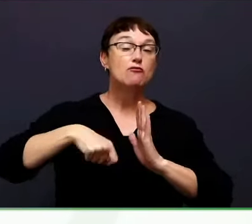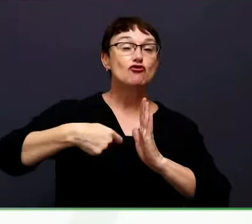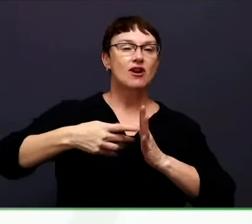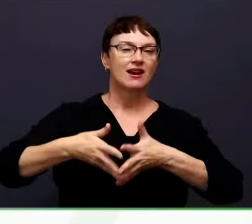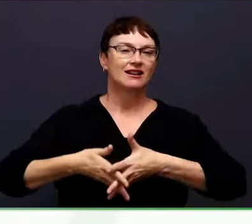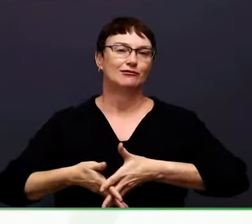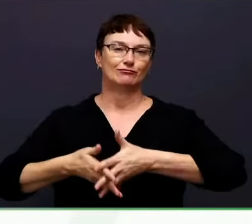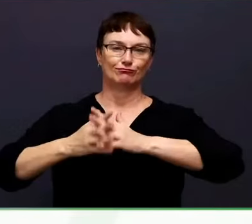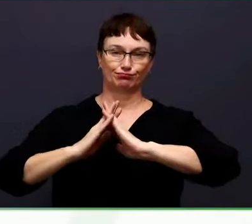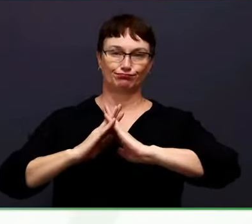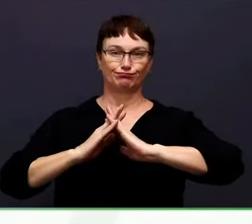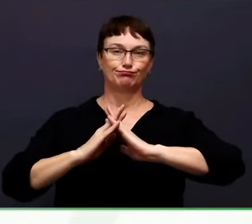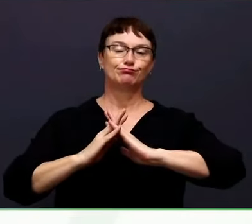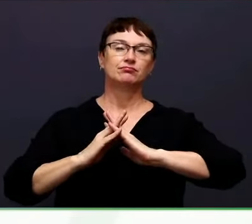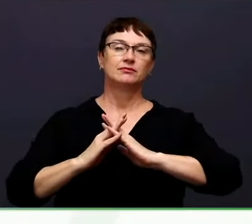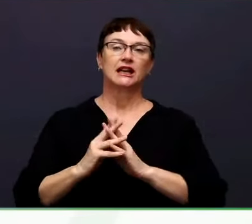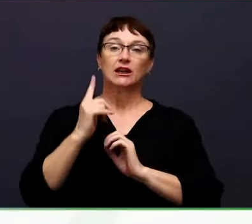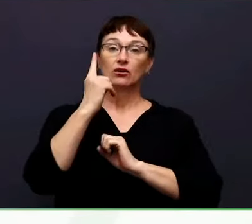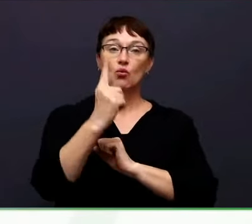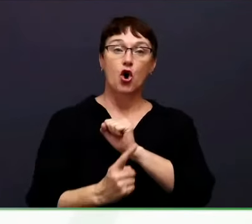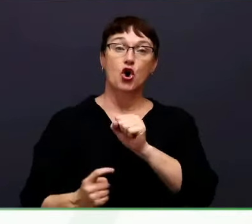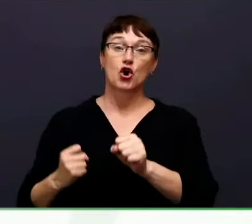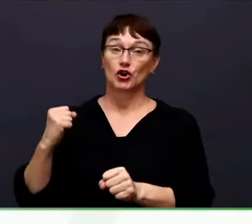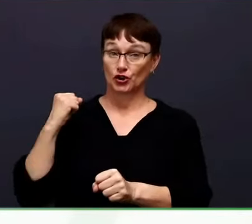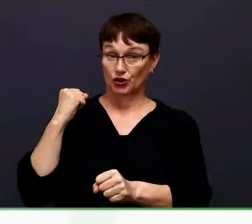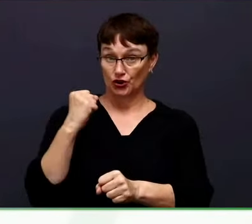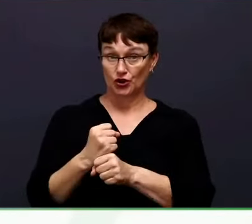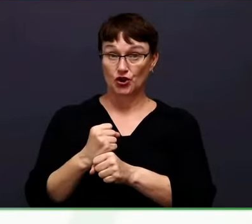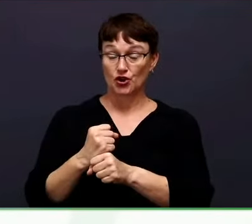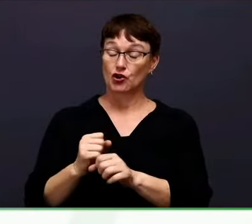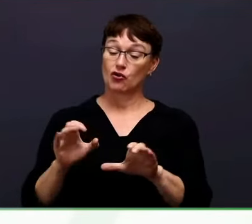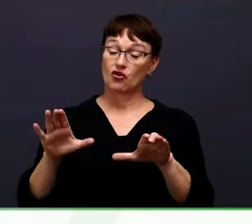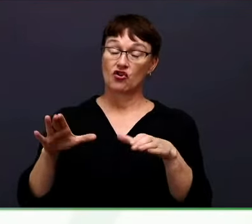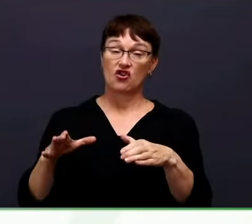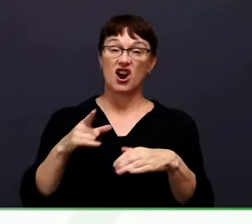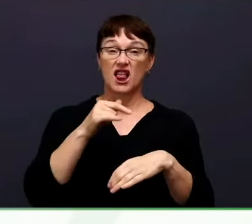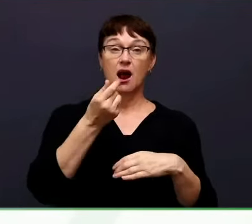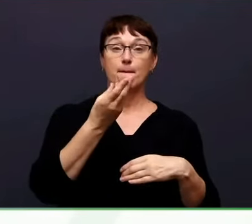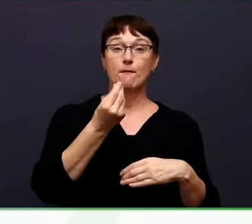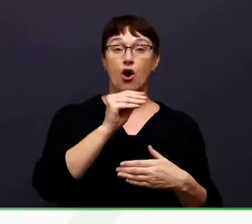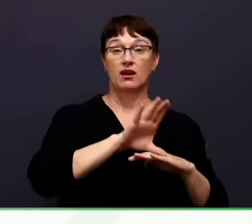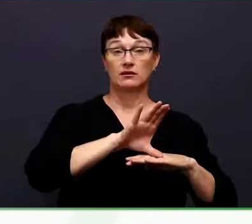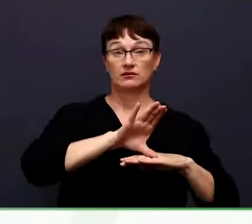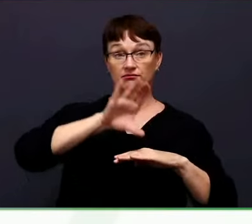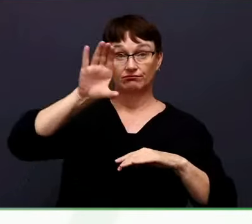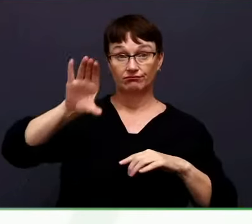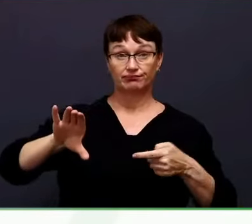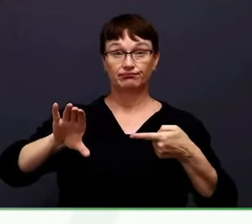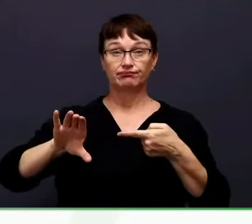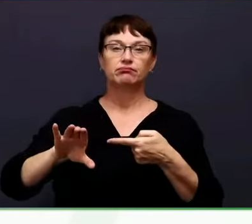And as a result of this project group is held.